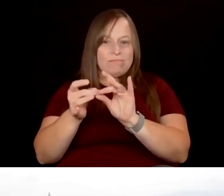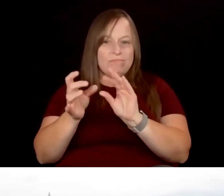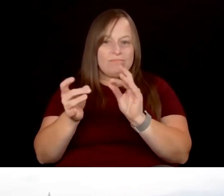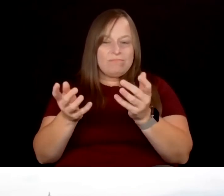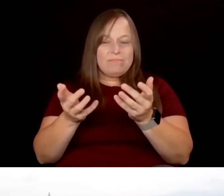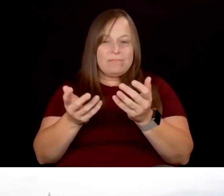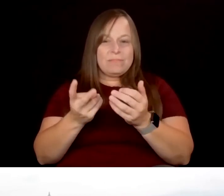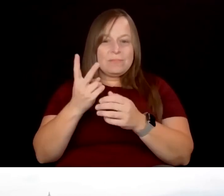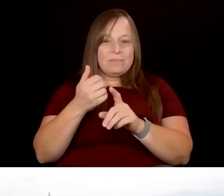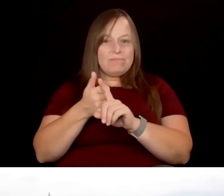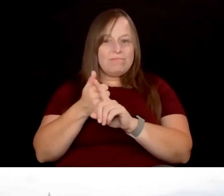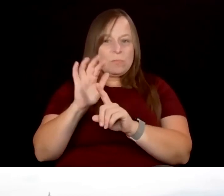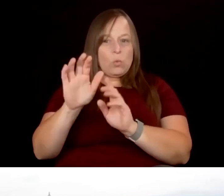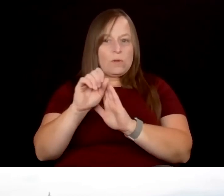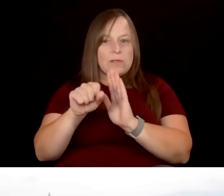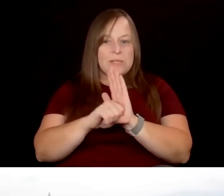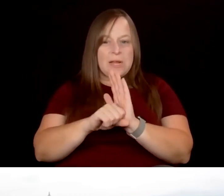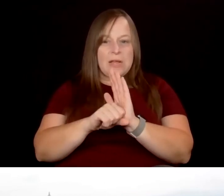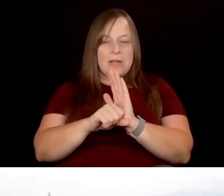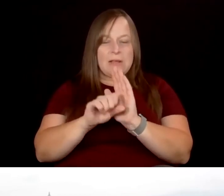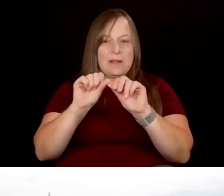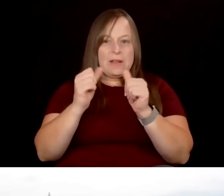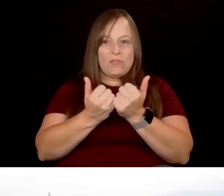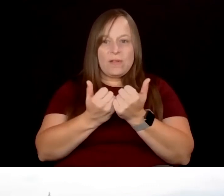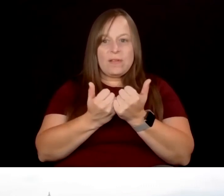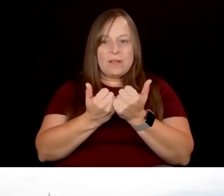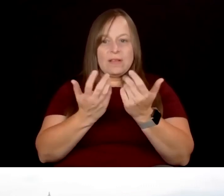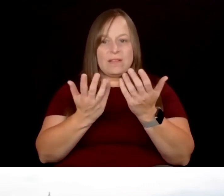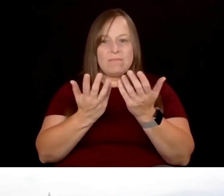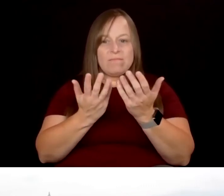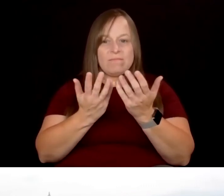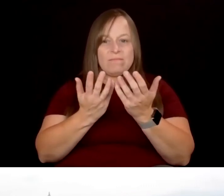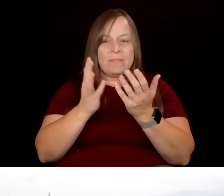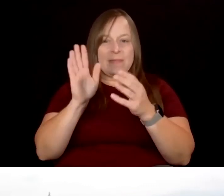to your state agencies. That spectrum is where you have